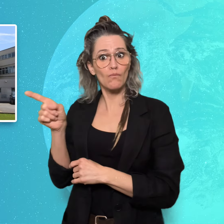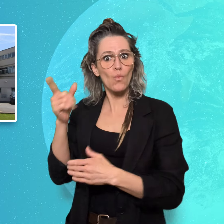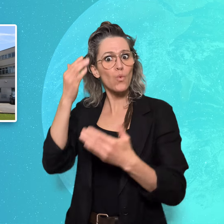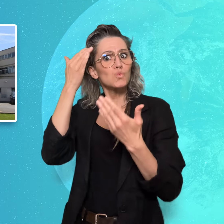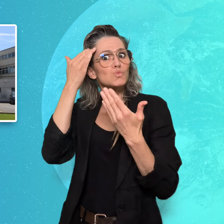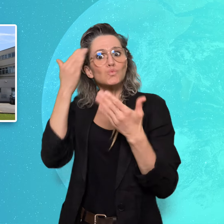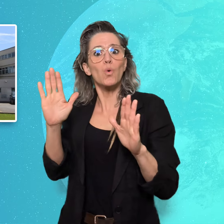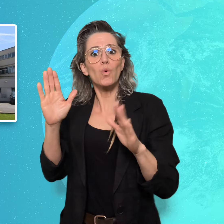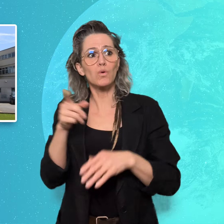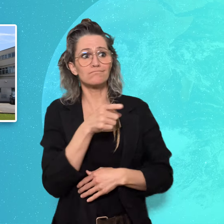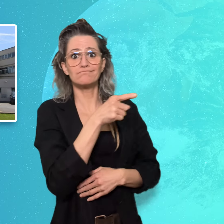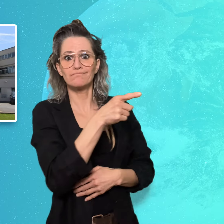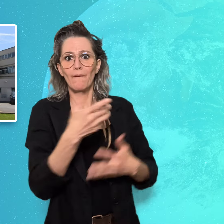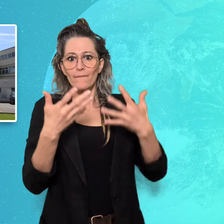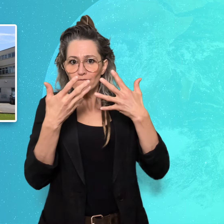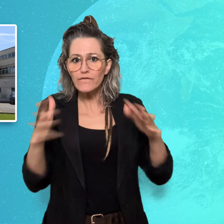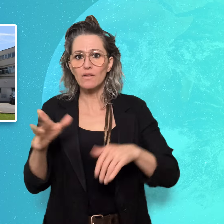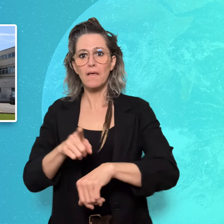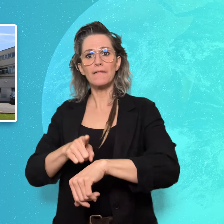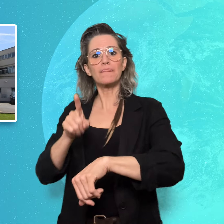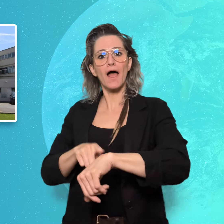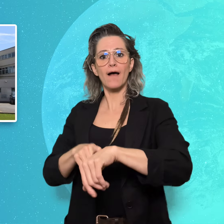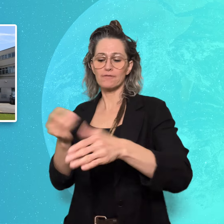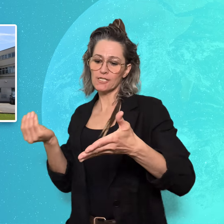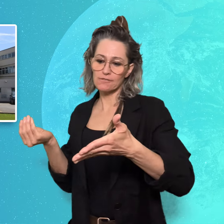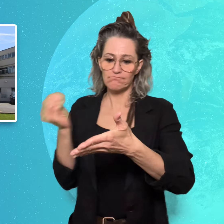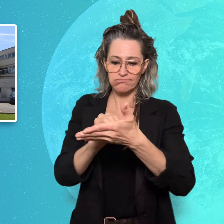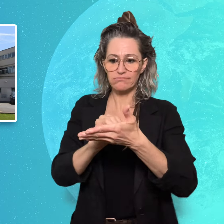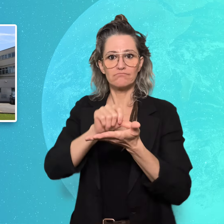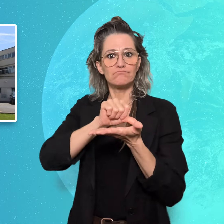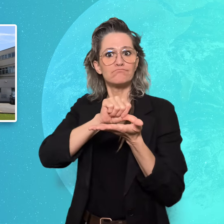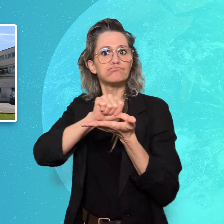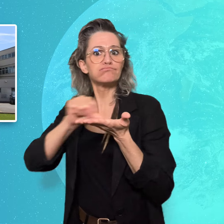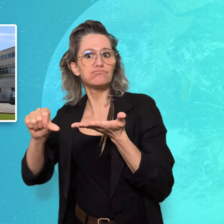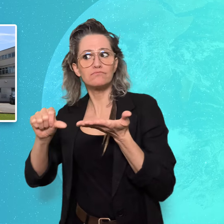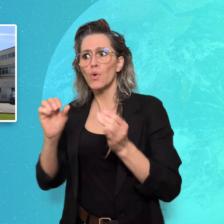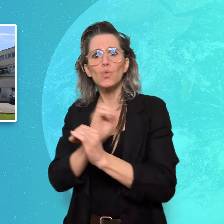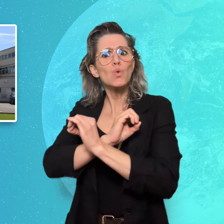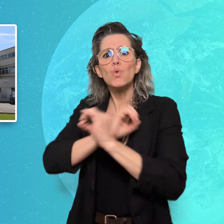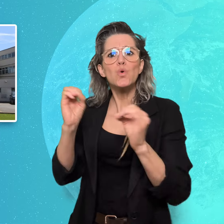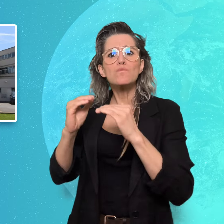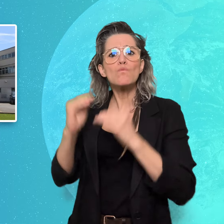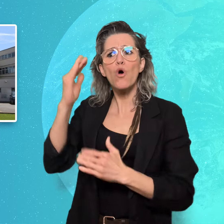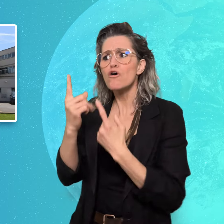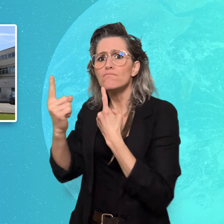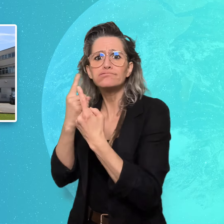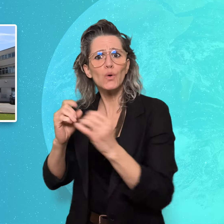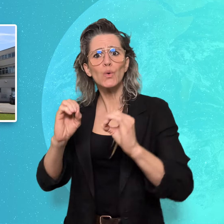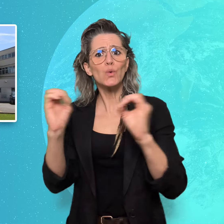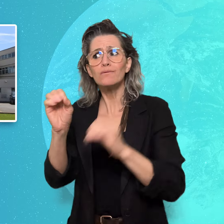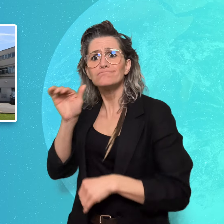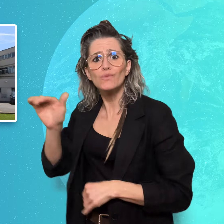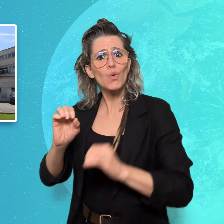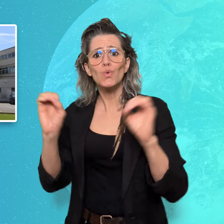without further discussion. Two months later, with an interpreter,